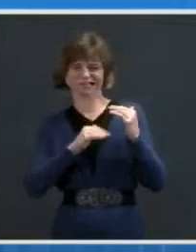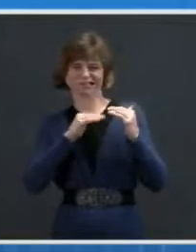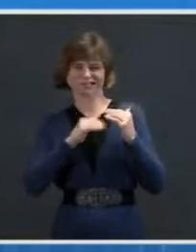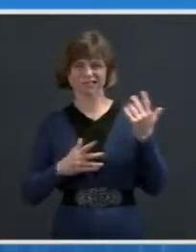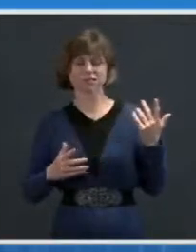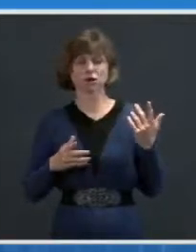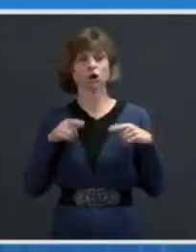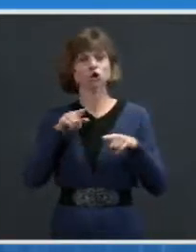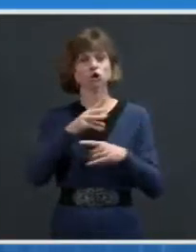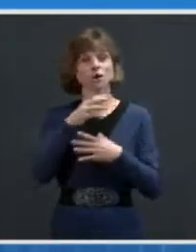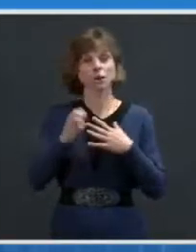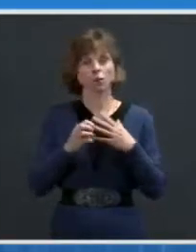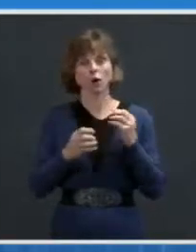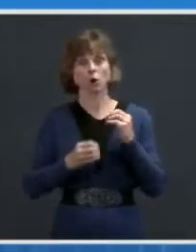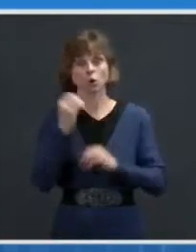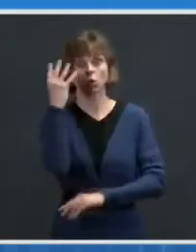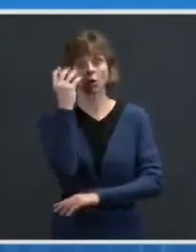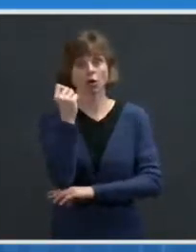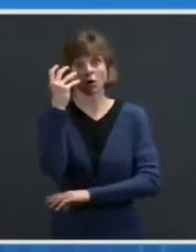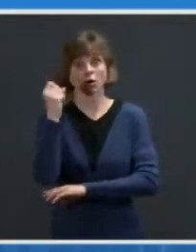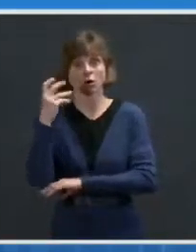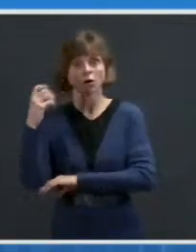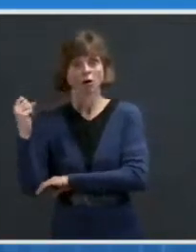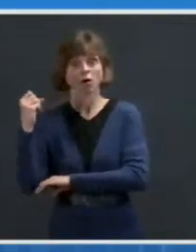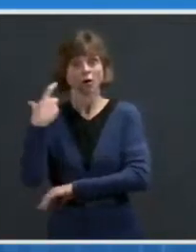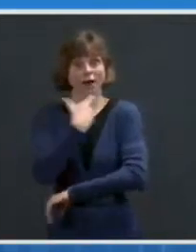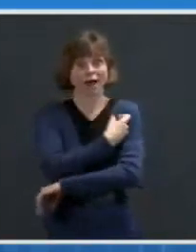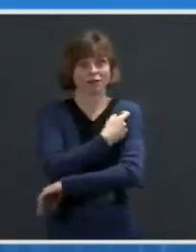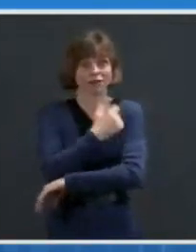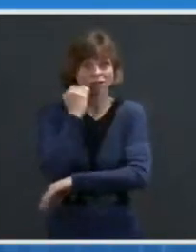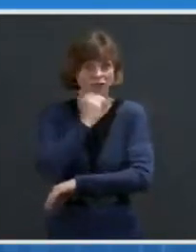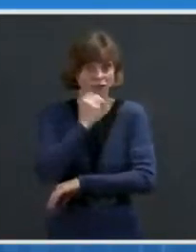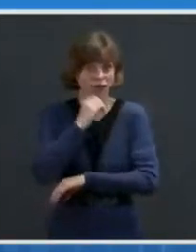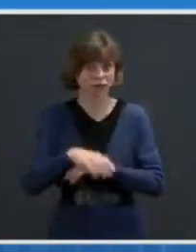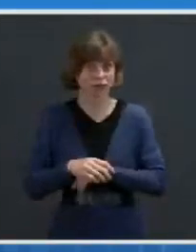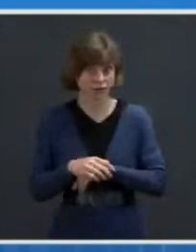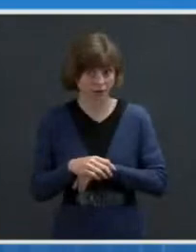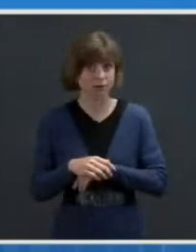MILLION ACTUALLY UNDERSTATES THE CURRENT PACE.